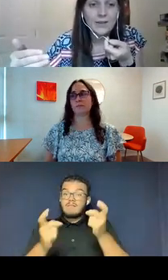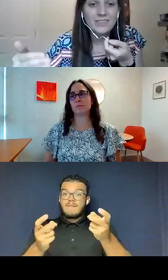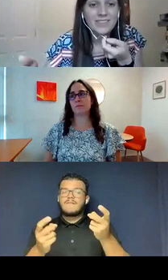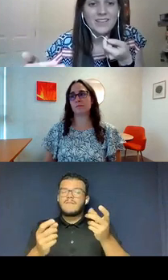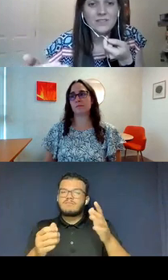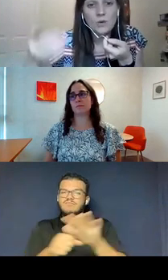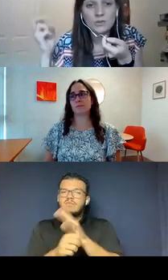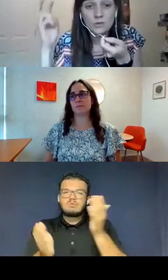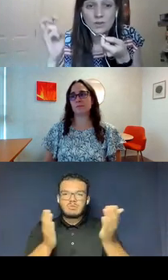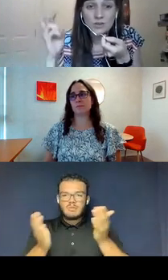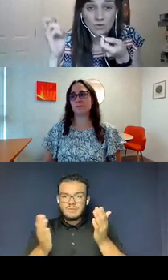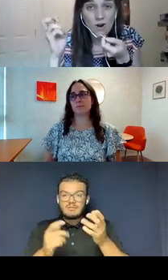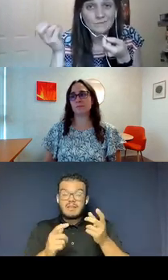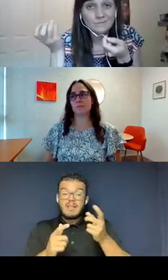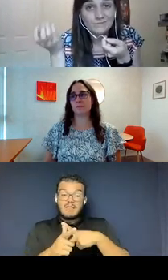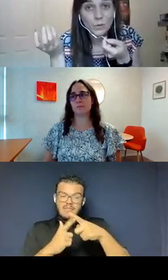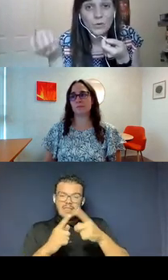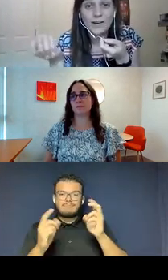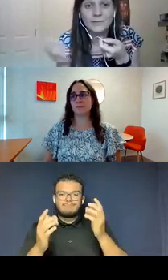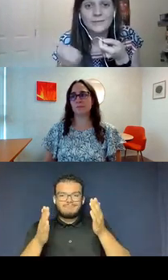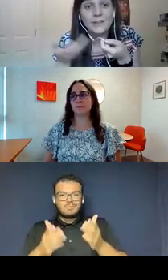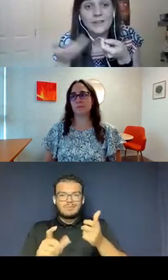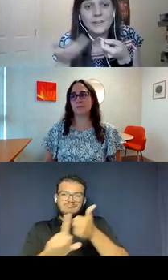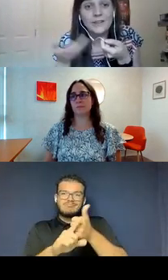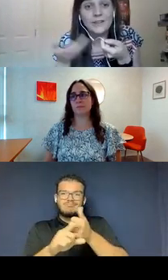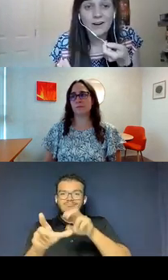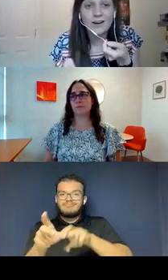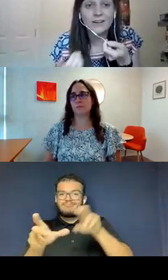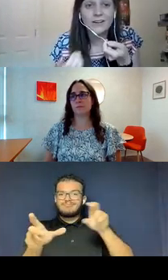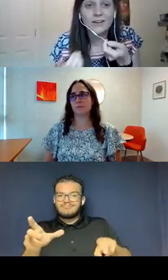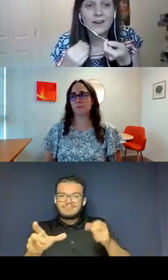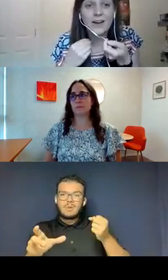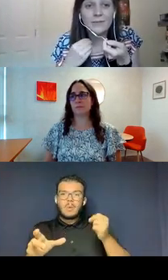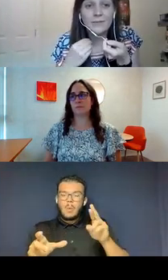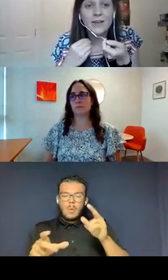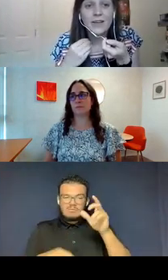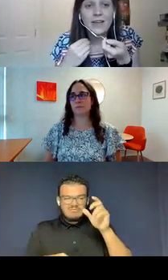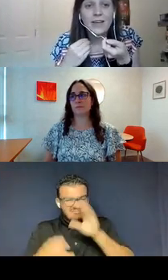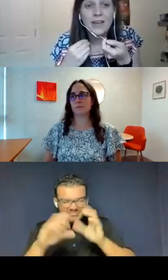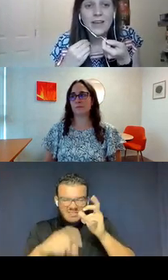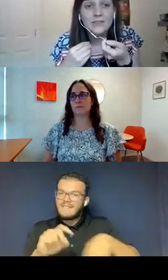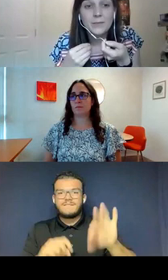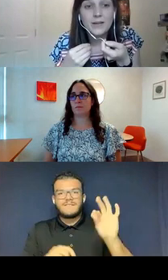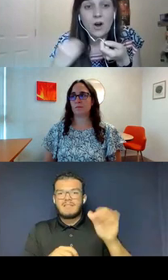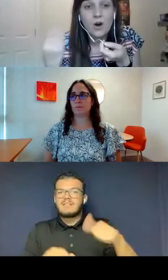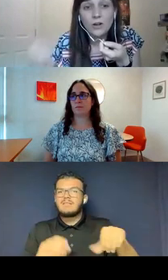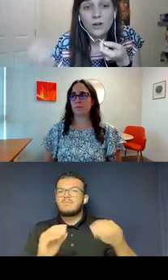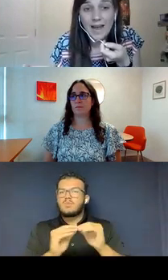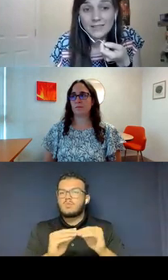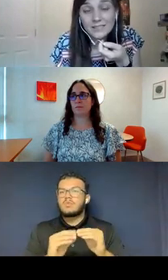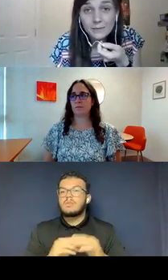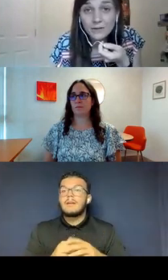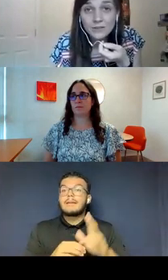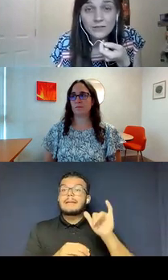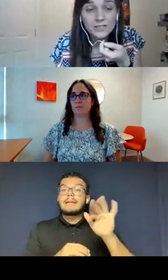And then they chose to withdraw or drop off your radar. If somebody called asking about a service,